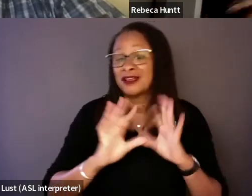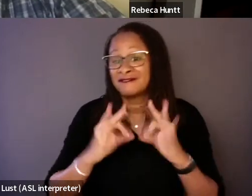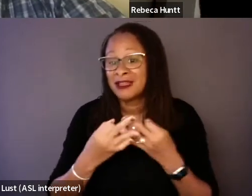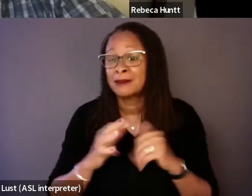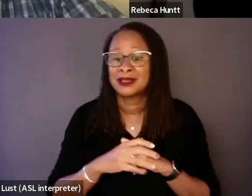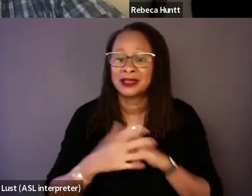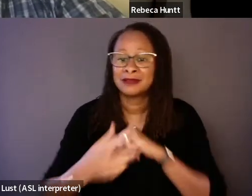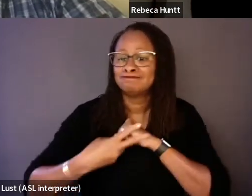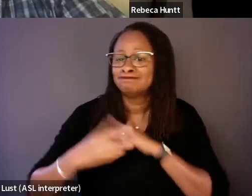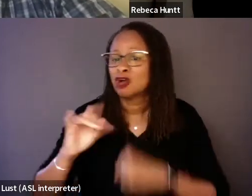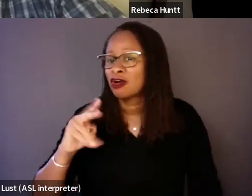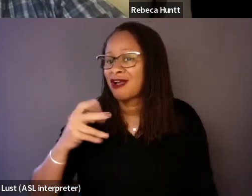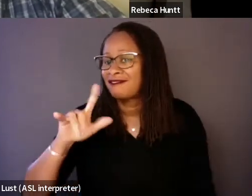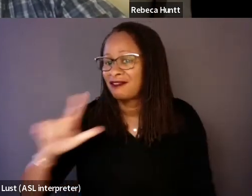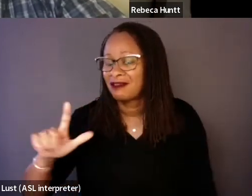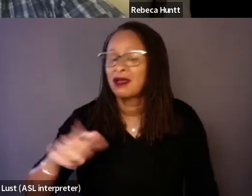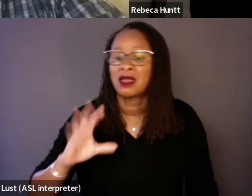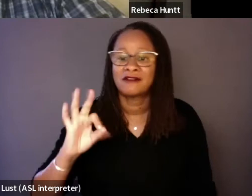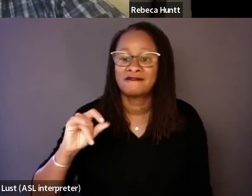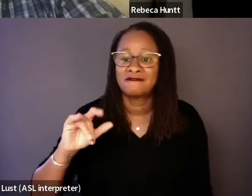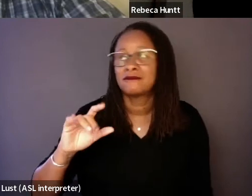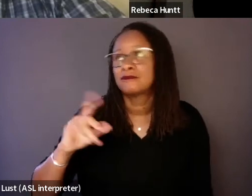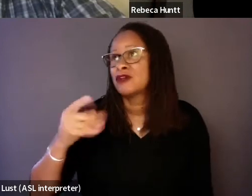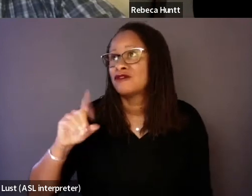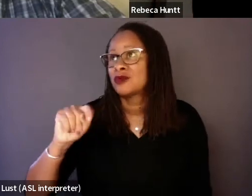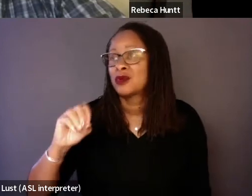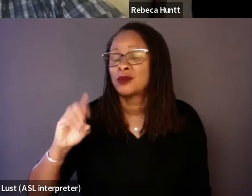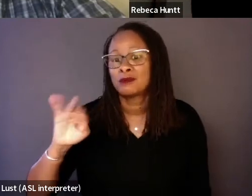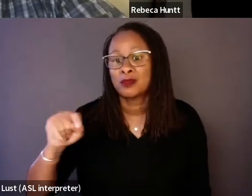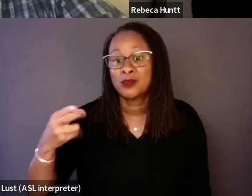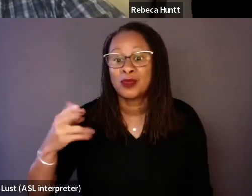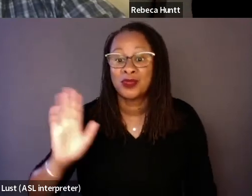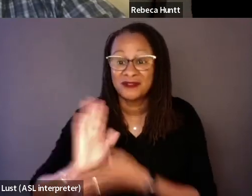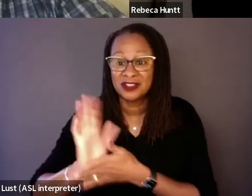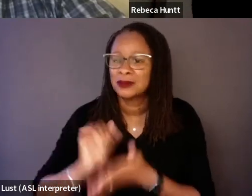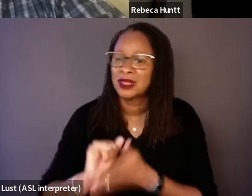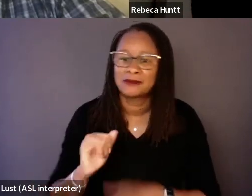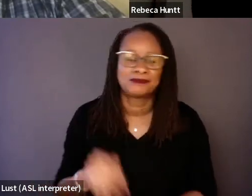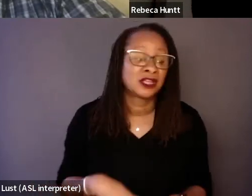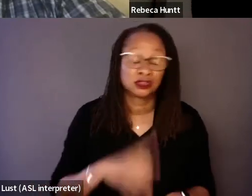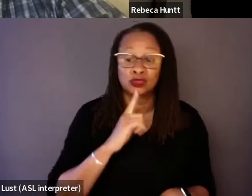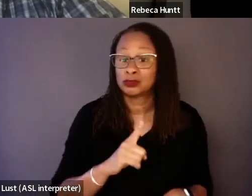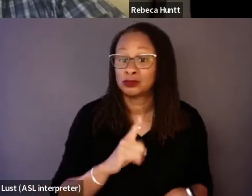photo booth videos. So it was always going to be a film. That was always the case.